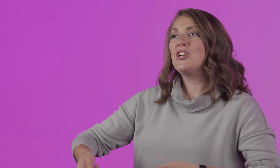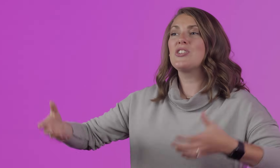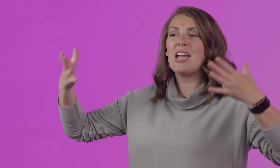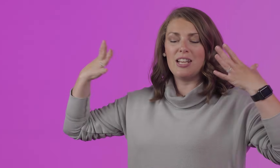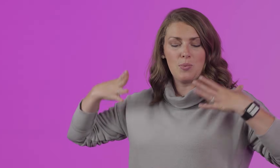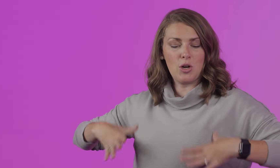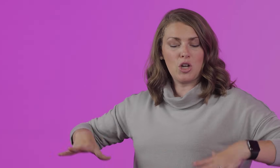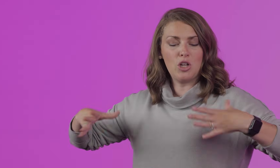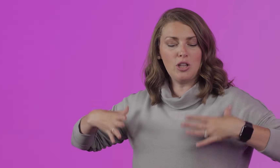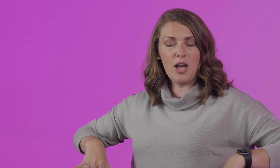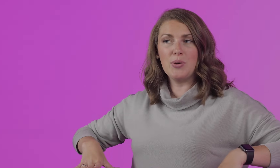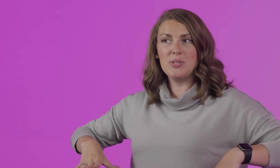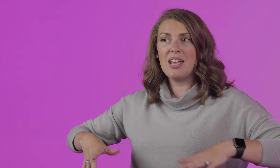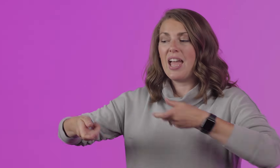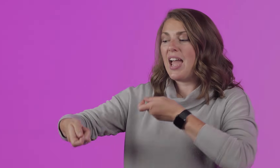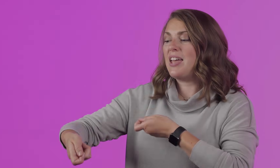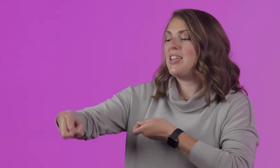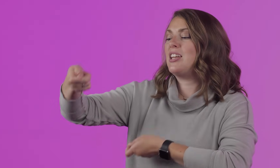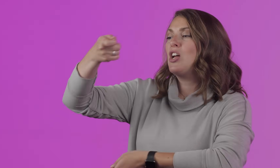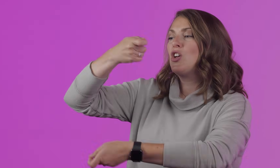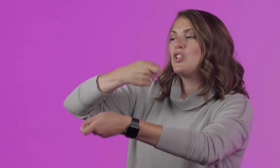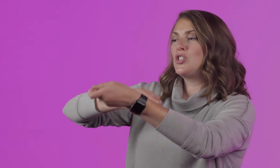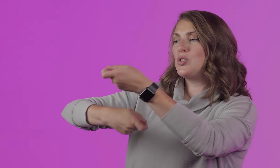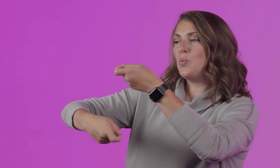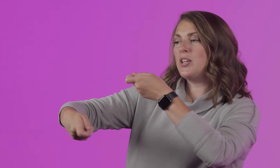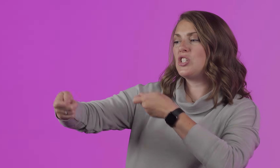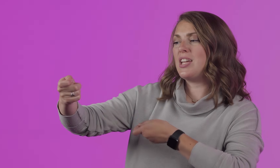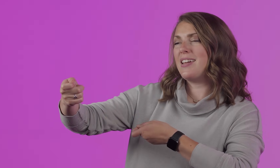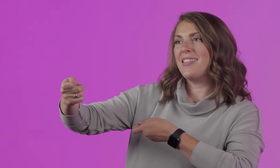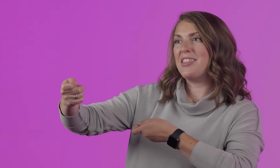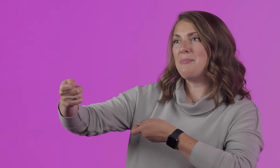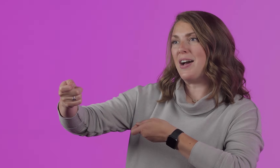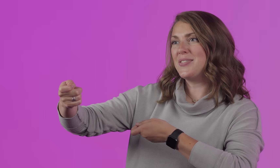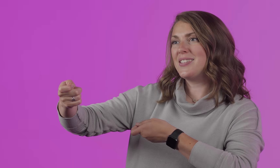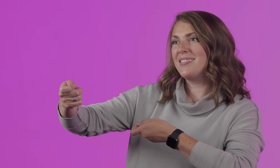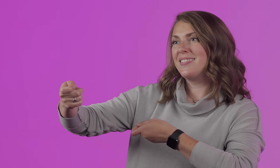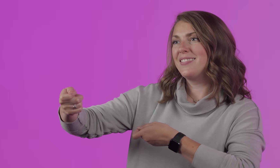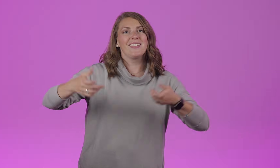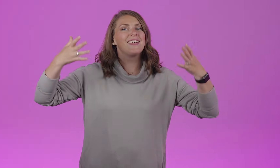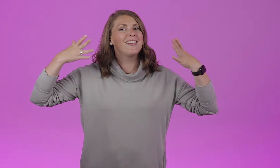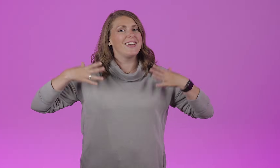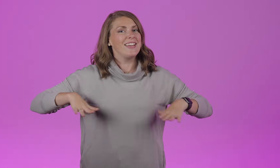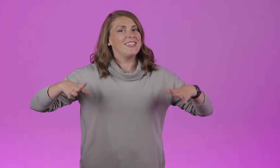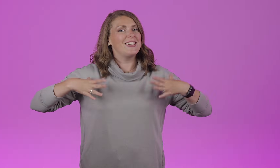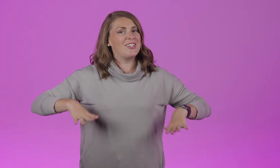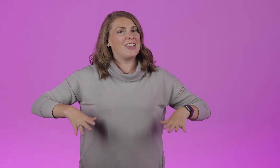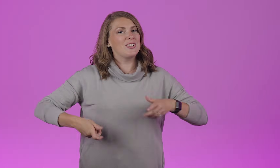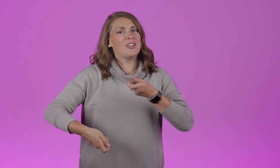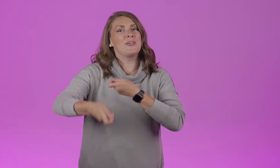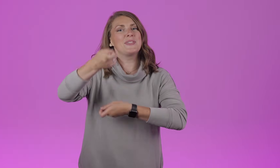you're signing the word clothes and then switching them out 'to change clothes.'